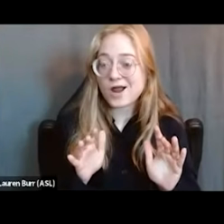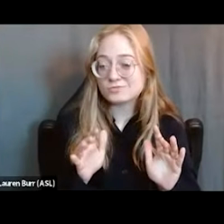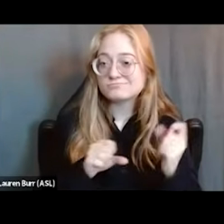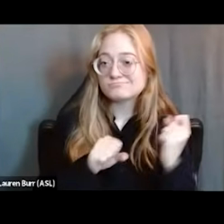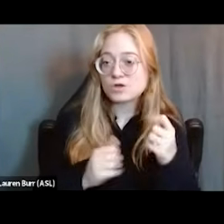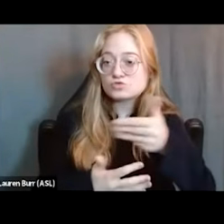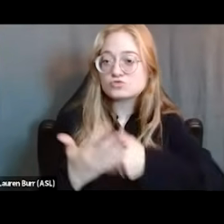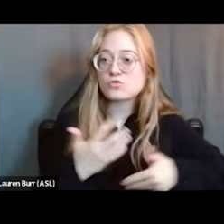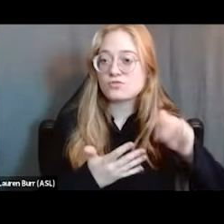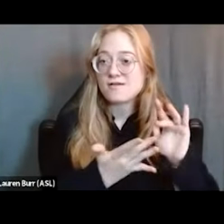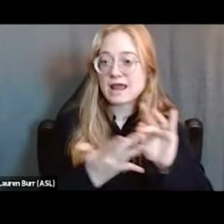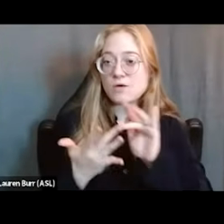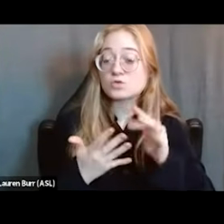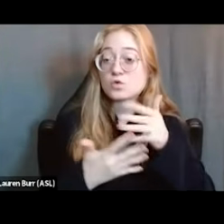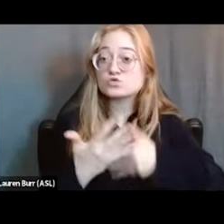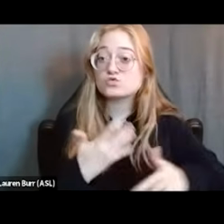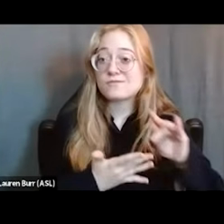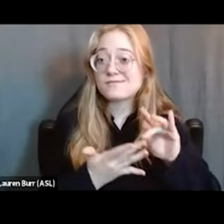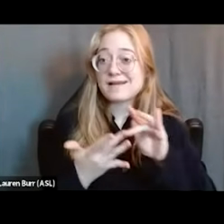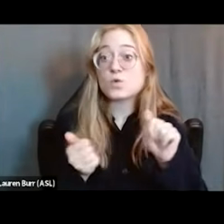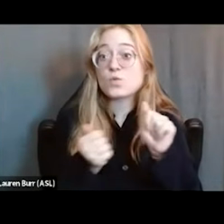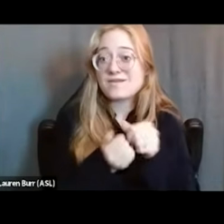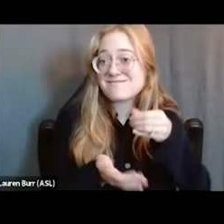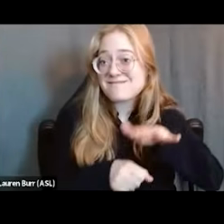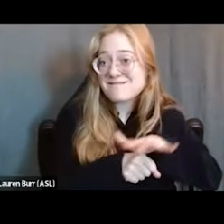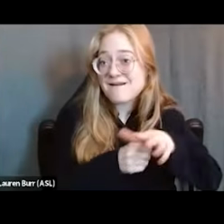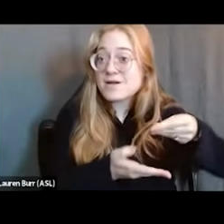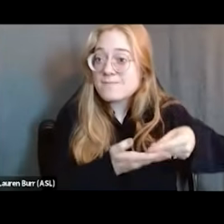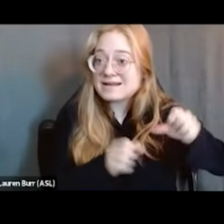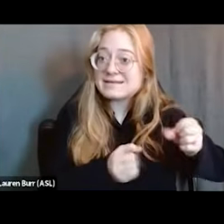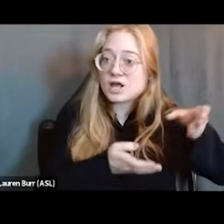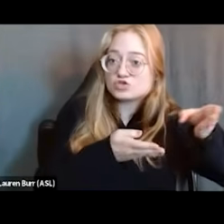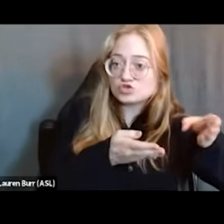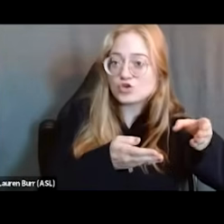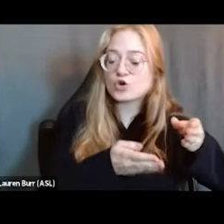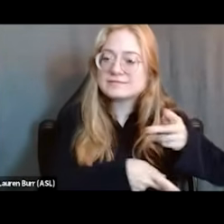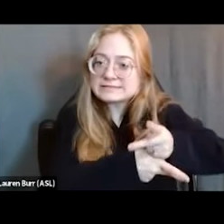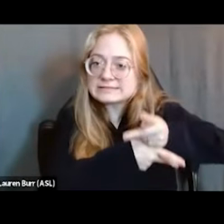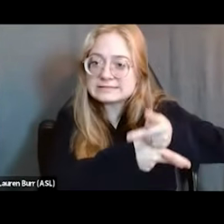or who have social networks that have income to be able to support them and serve as caregivers, but this may also happen to couples,